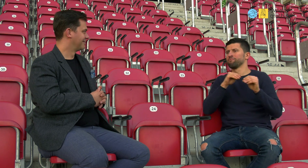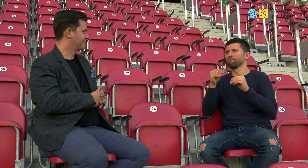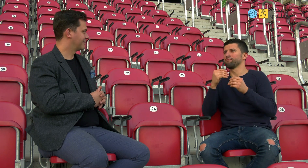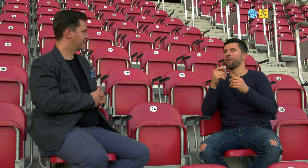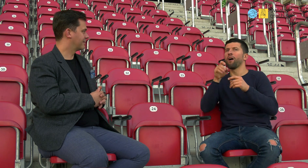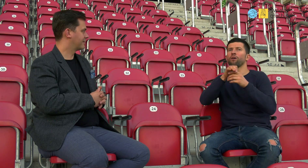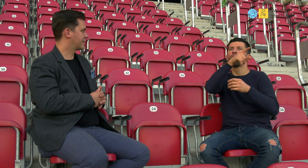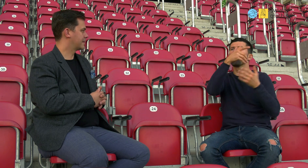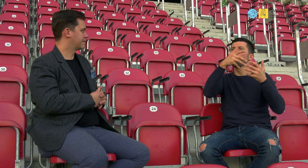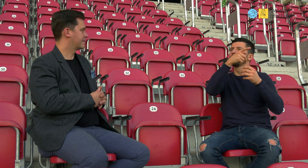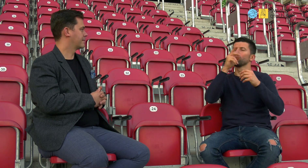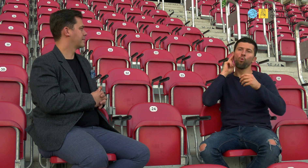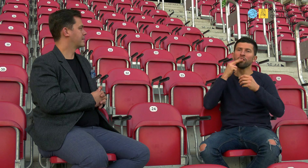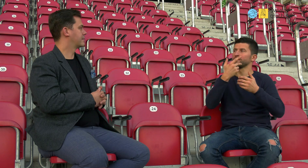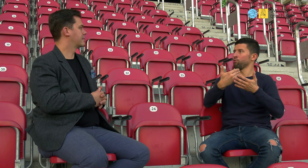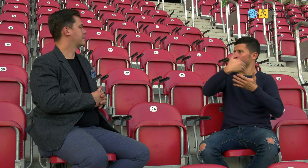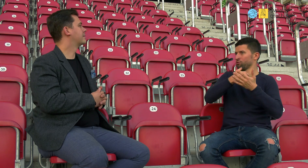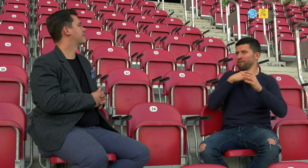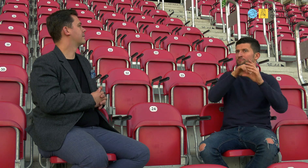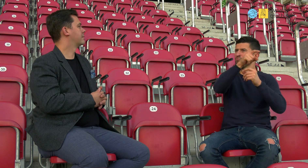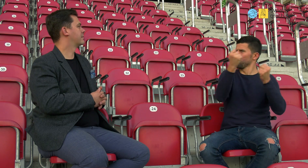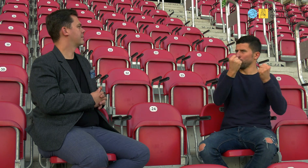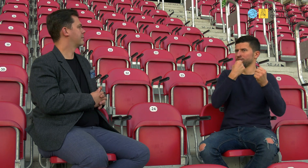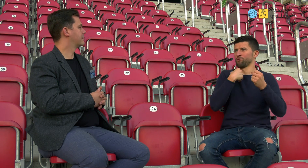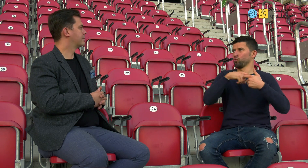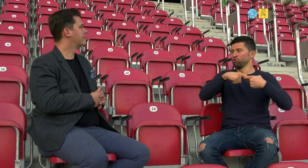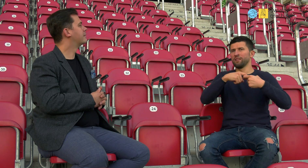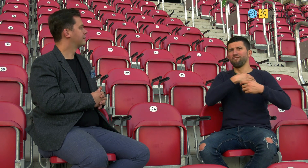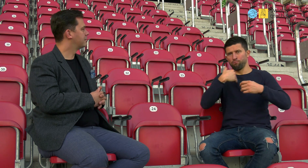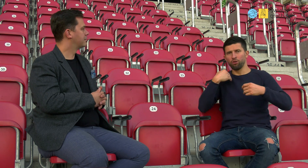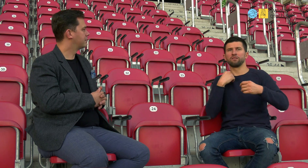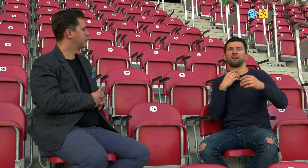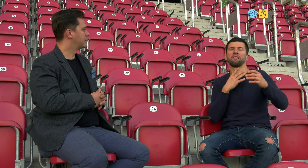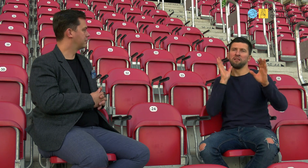I received an offer to join a club for deaf people. It was a strong team in Poland.